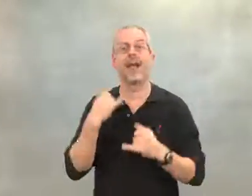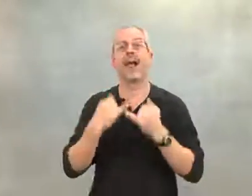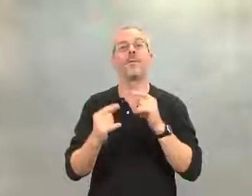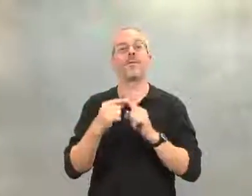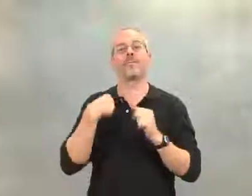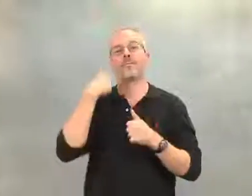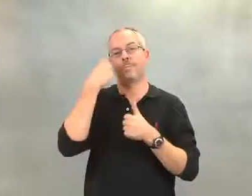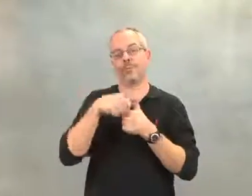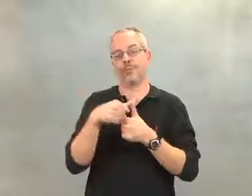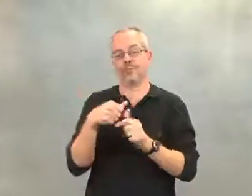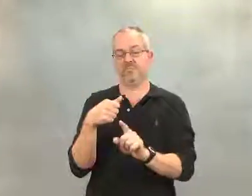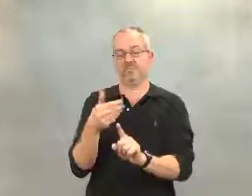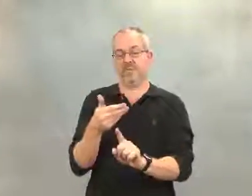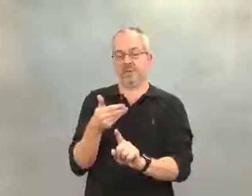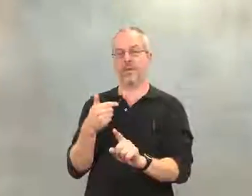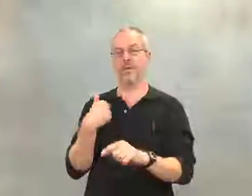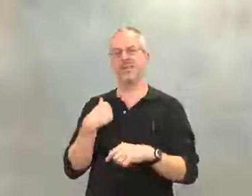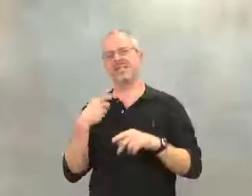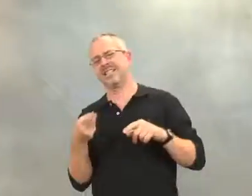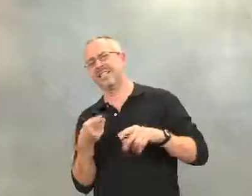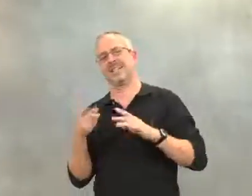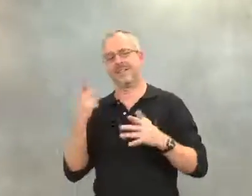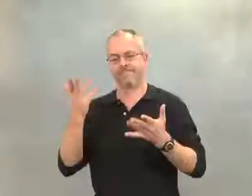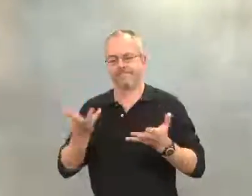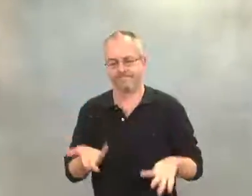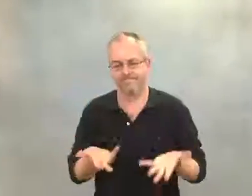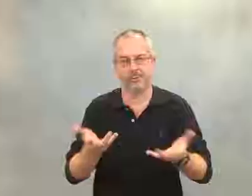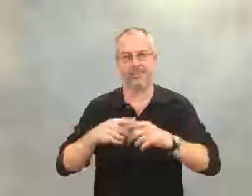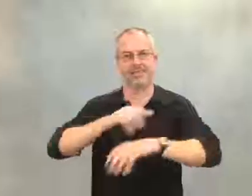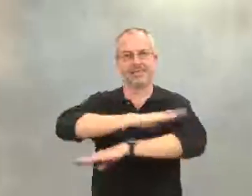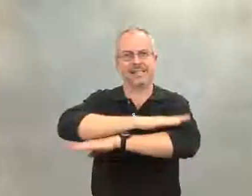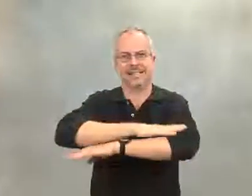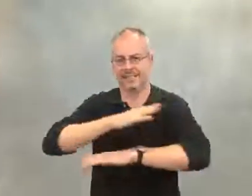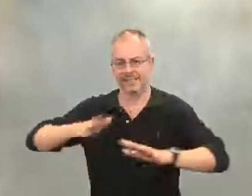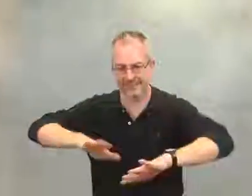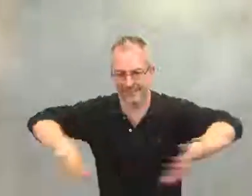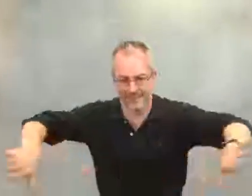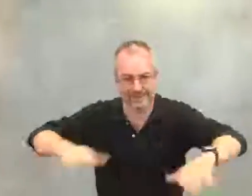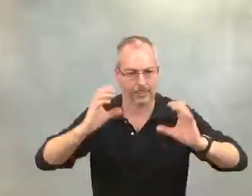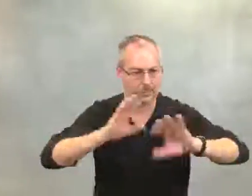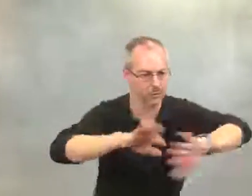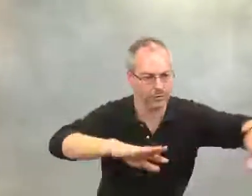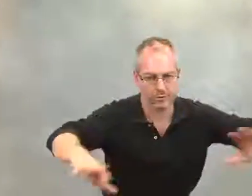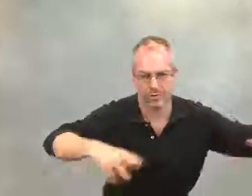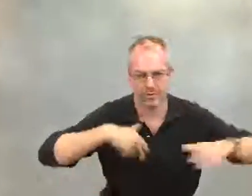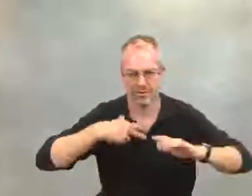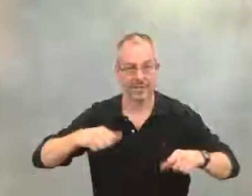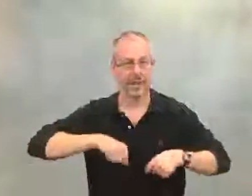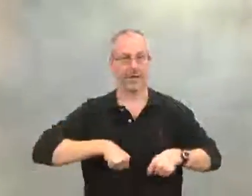Just before the last words I remember seeing, my father wanted to put me up on the desk.